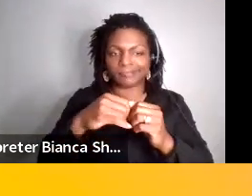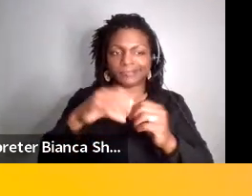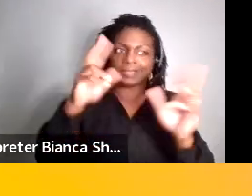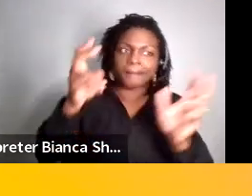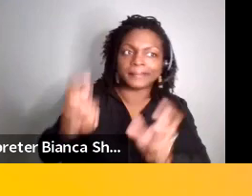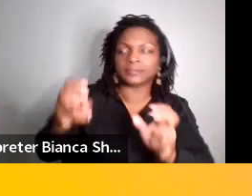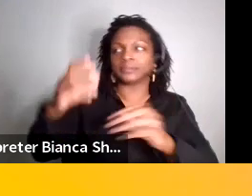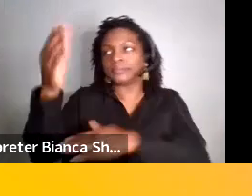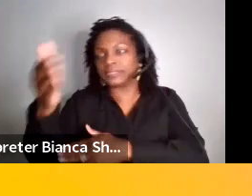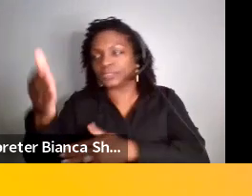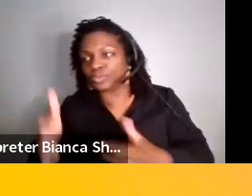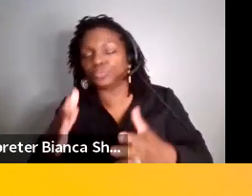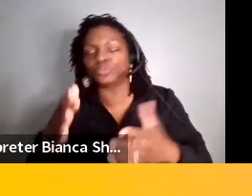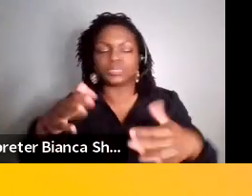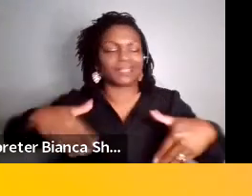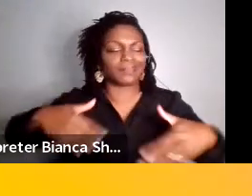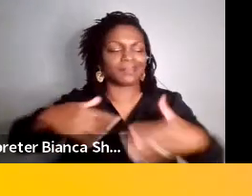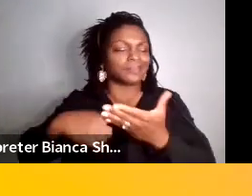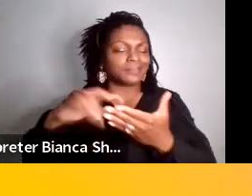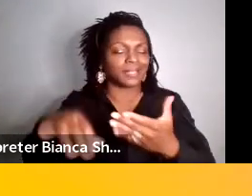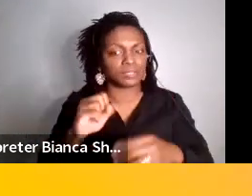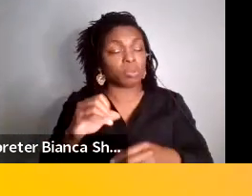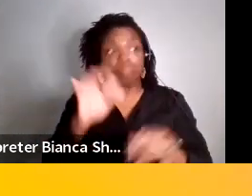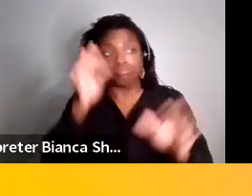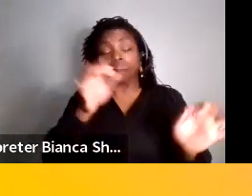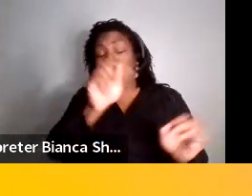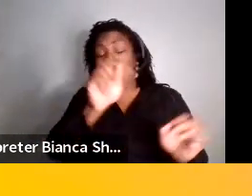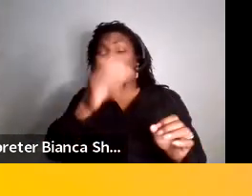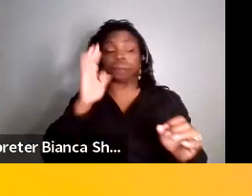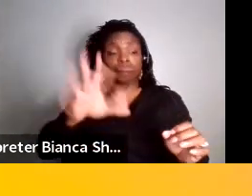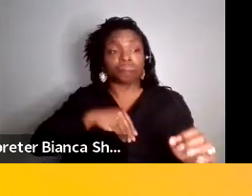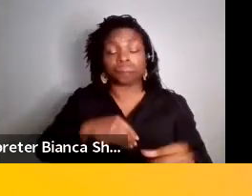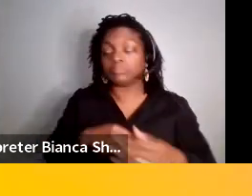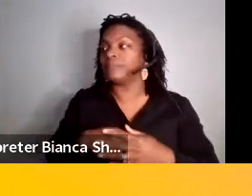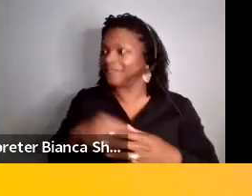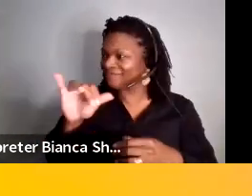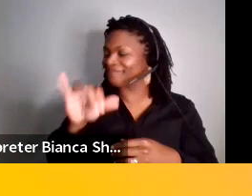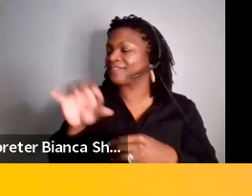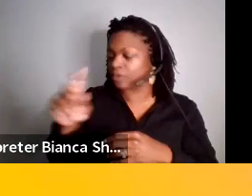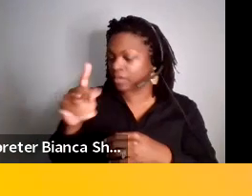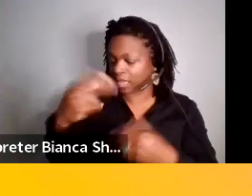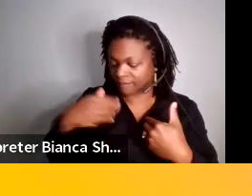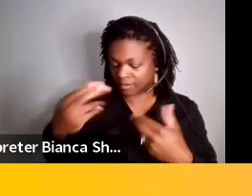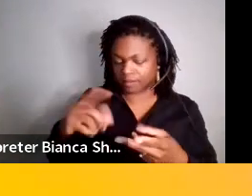But yeah, definitely. And then we have from Hilda.